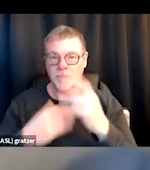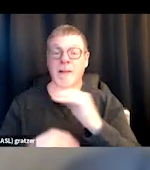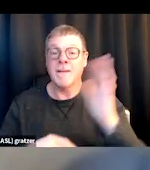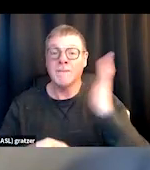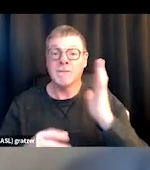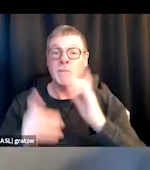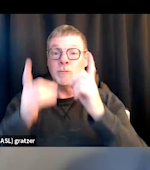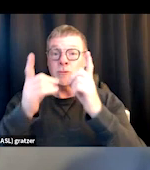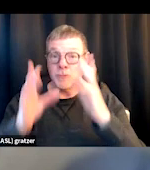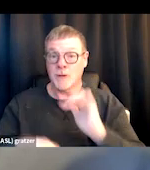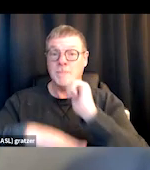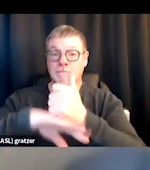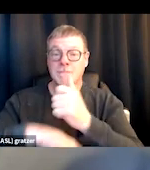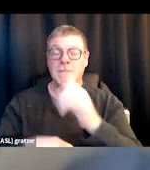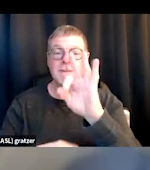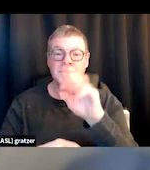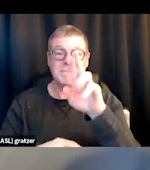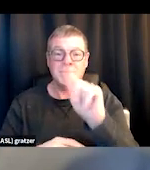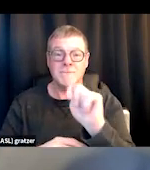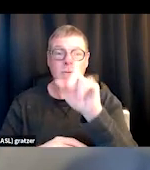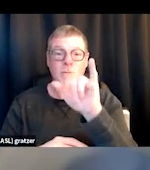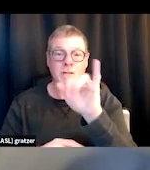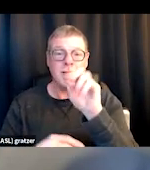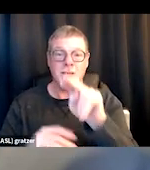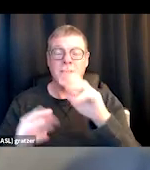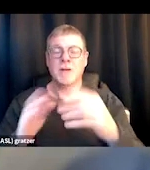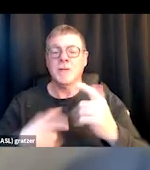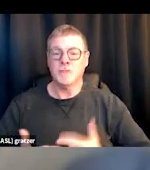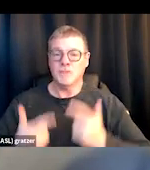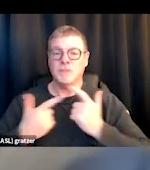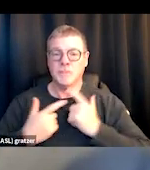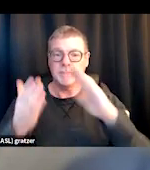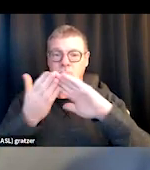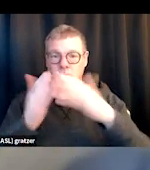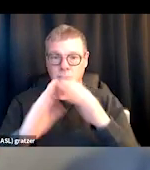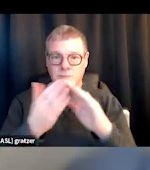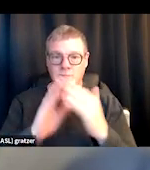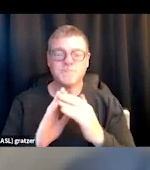of the Fort Lyon Supportive Residential Community, which is the largest recovery program